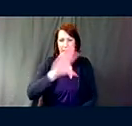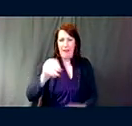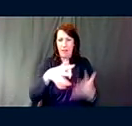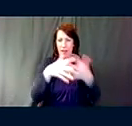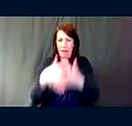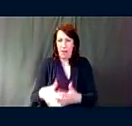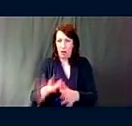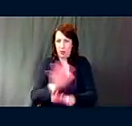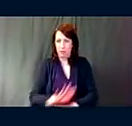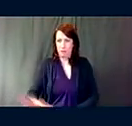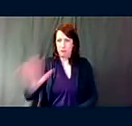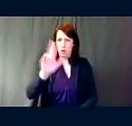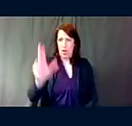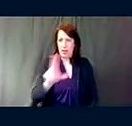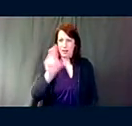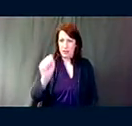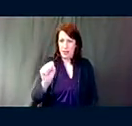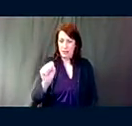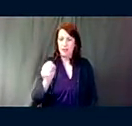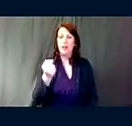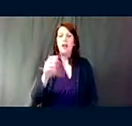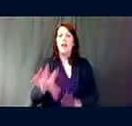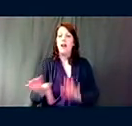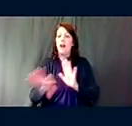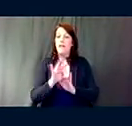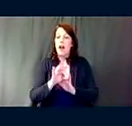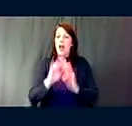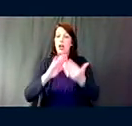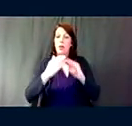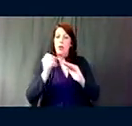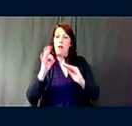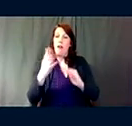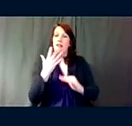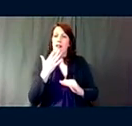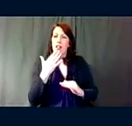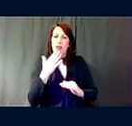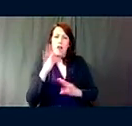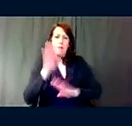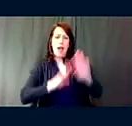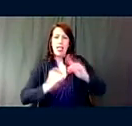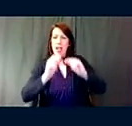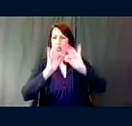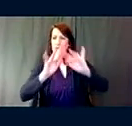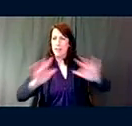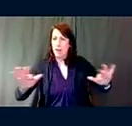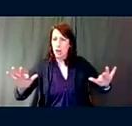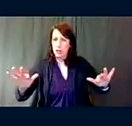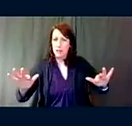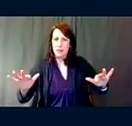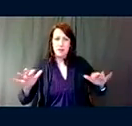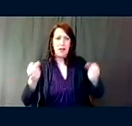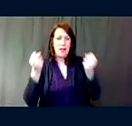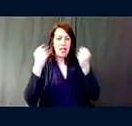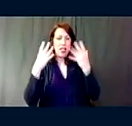STATES, ONE OF THE THINGS WE FIND IS THAT COMMUNITIES OF COLOR ARE VERY BIOLOGICALLY DIVERSE. NEXT SLIDE.